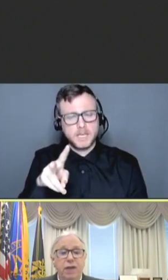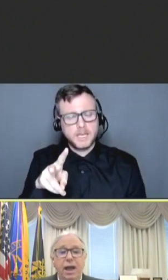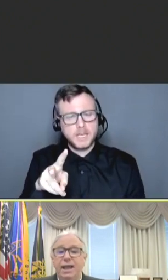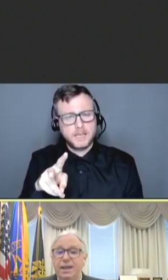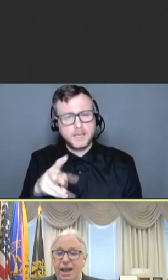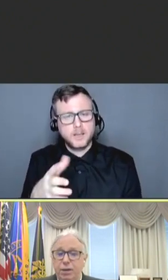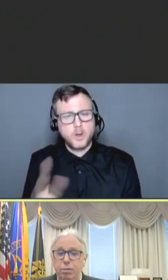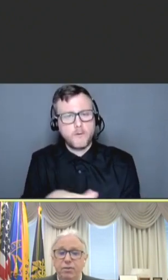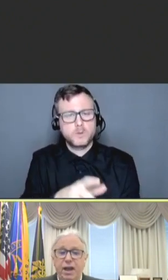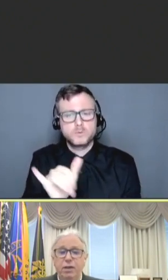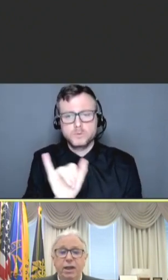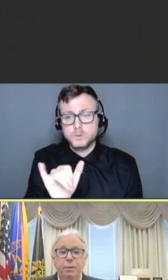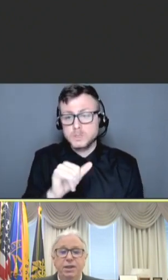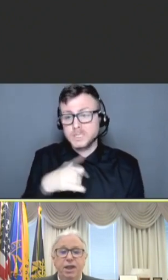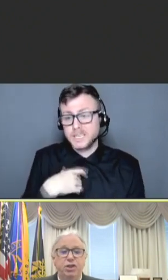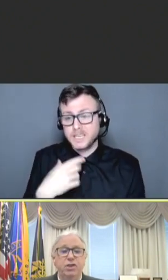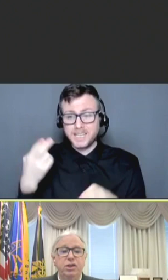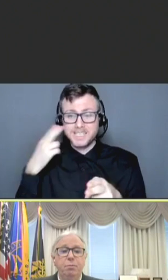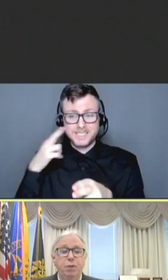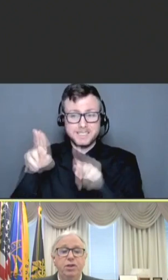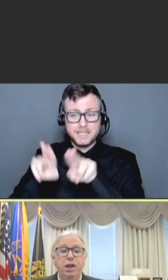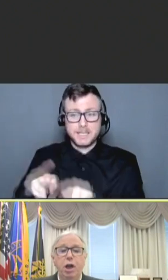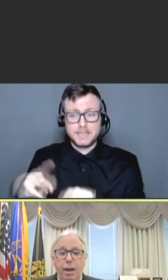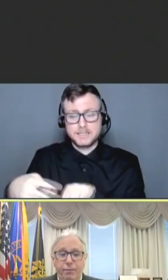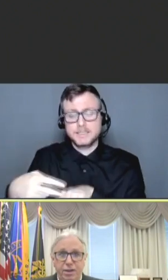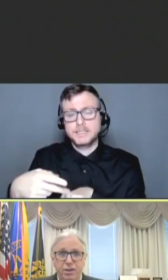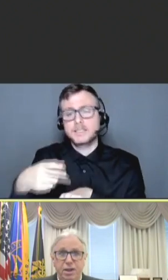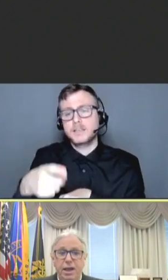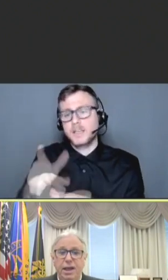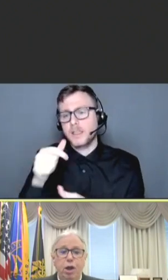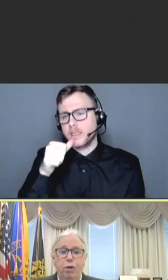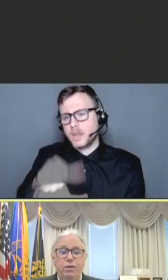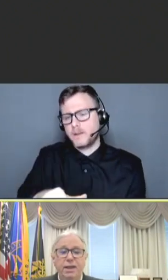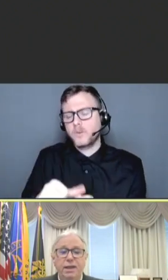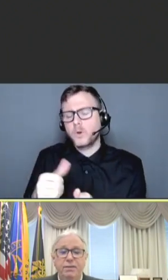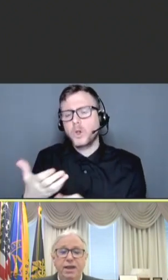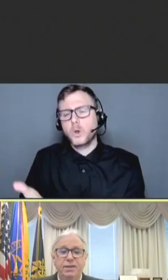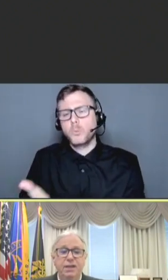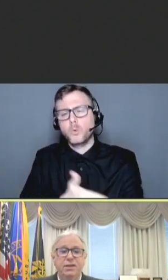cosigned a letter providing recommendations on building confidence in COVID-19 vaccines.